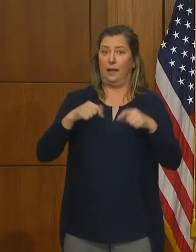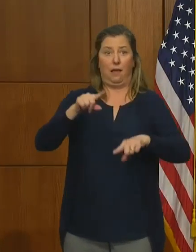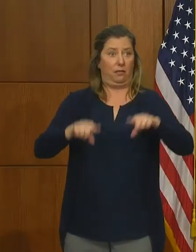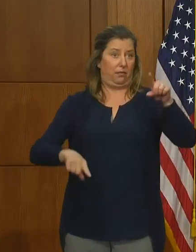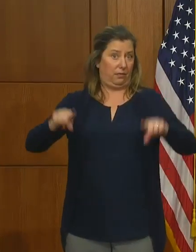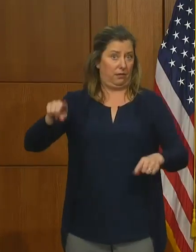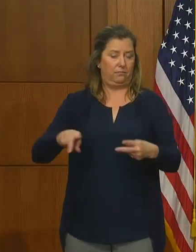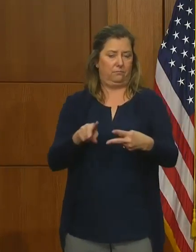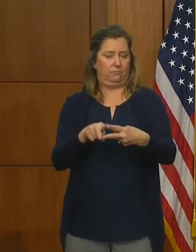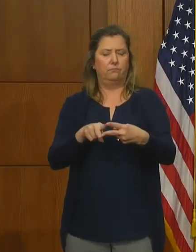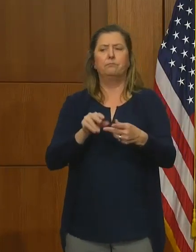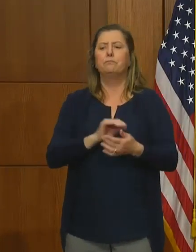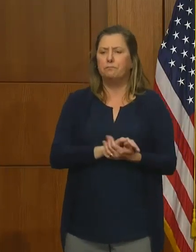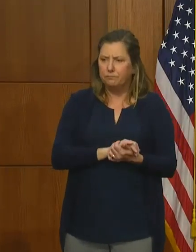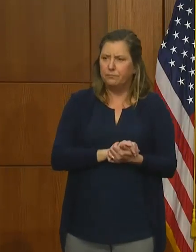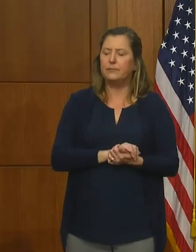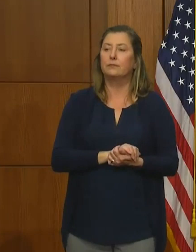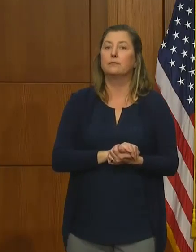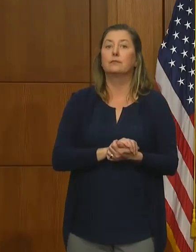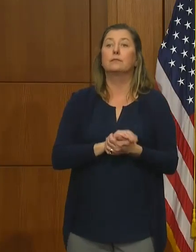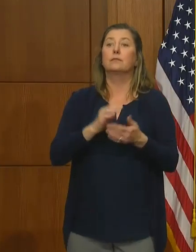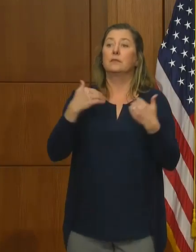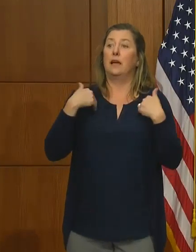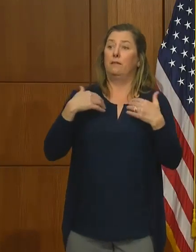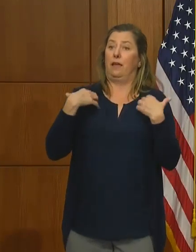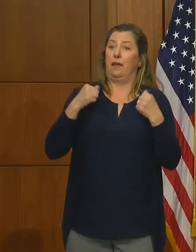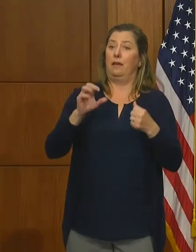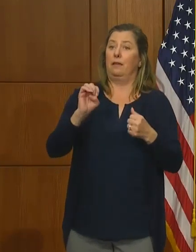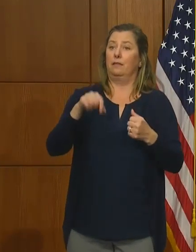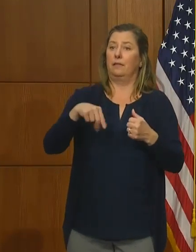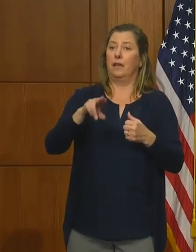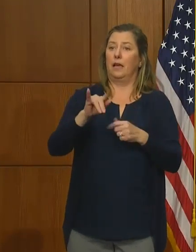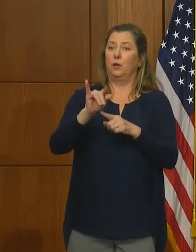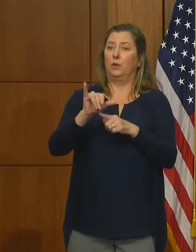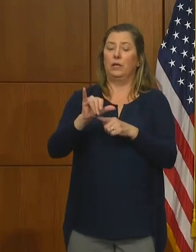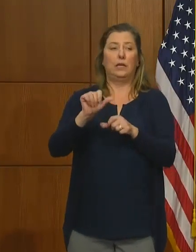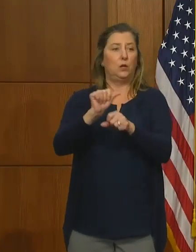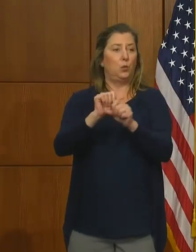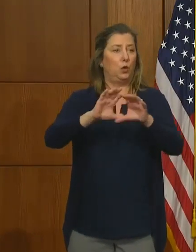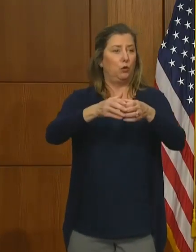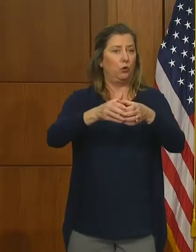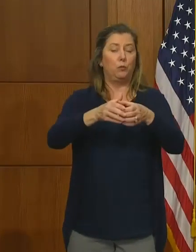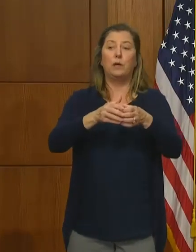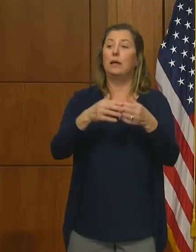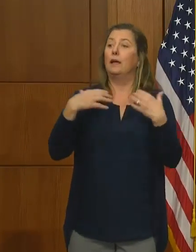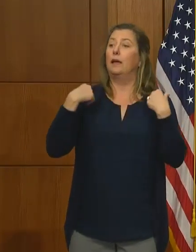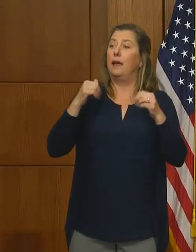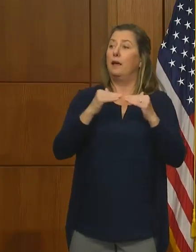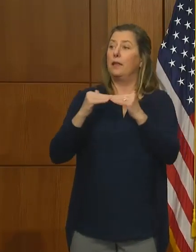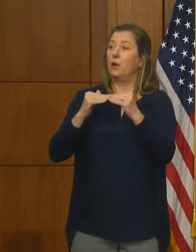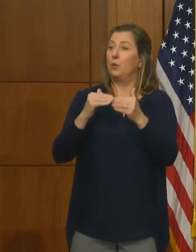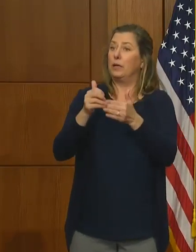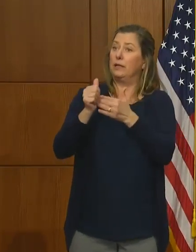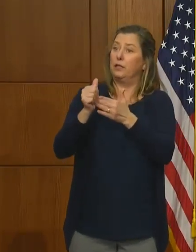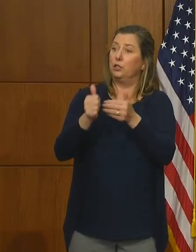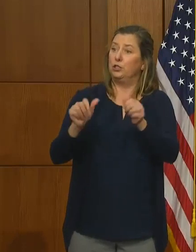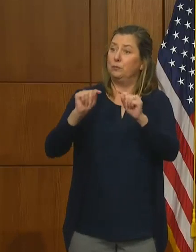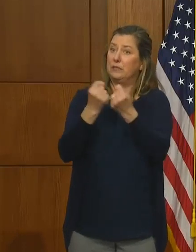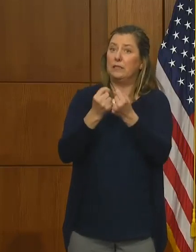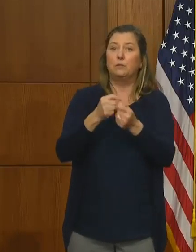MINORITY AS HAVE AND THEN ALSO THE HEALTH DISPARITIES. SO WHAT I WILL SHARE THAT THERE IS A HEALTH EQUITY WORKGROUP THIS